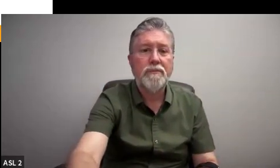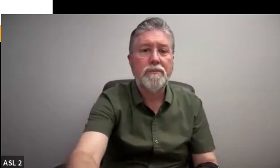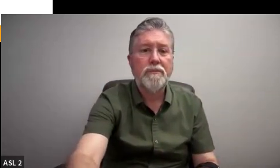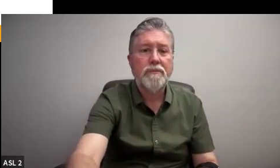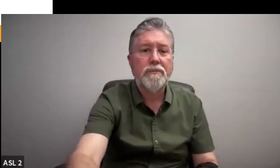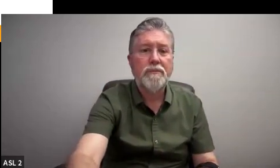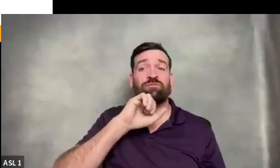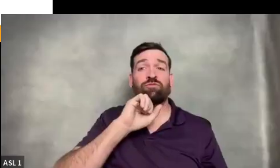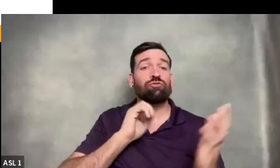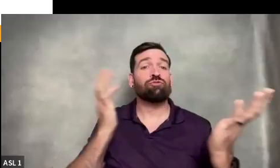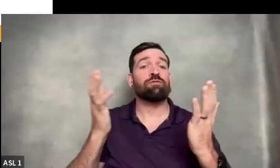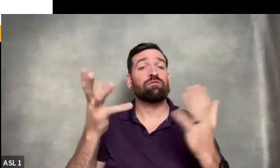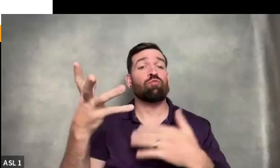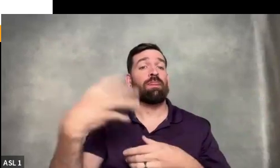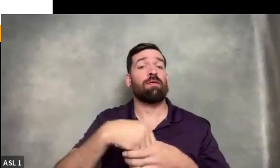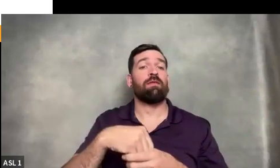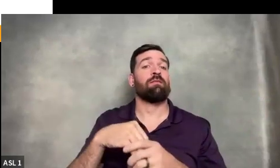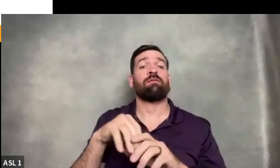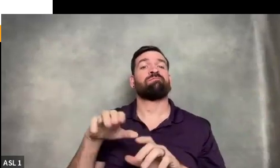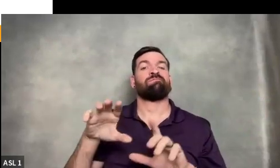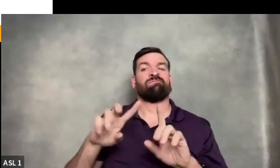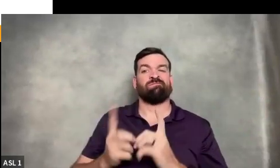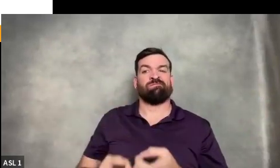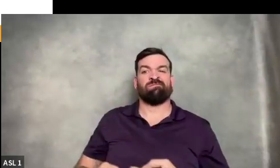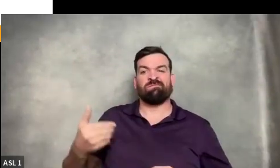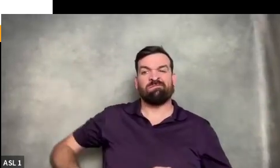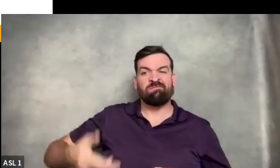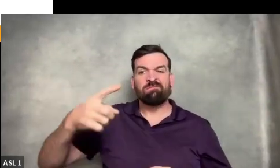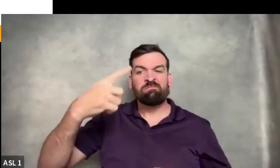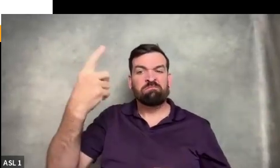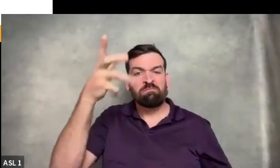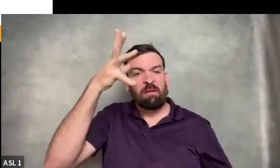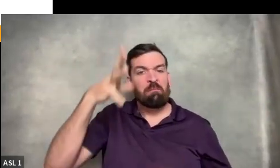the Administration on Aging. I'm a black male and I'm wearing a white shirt and a blue sport